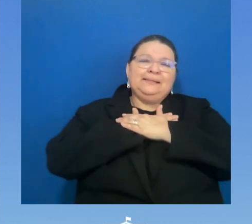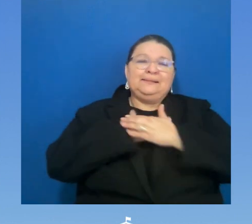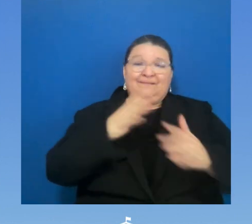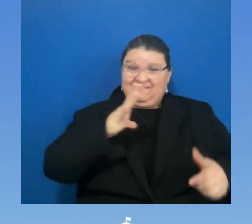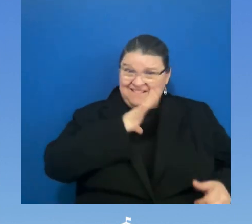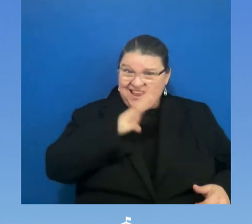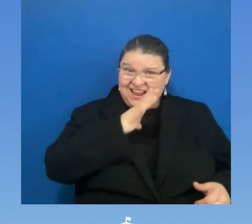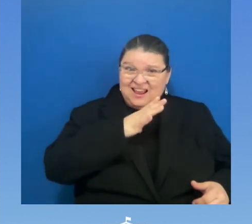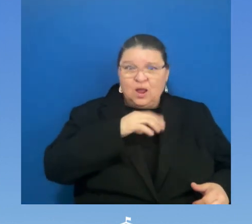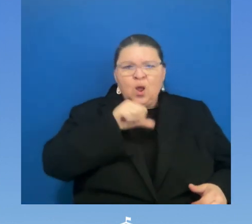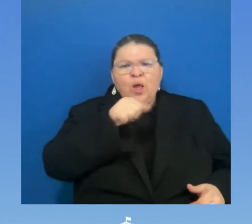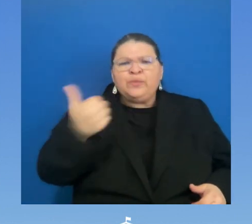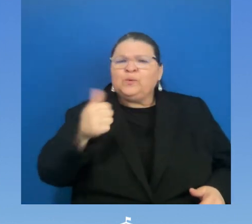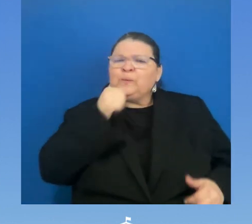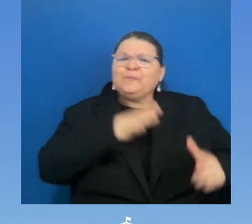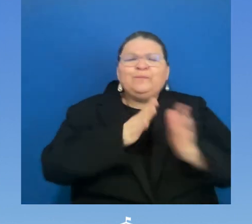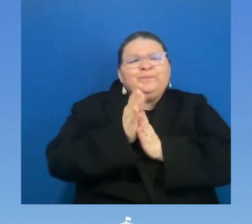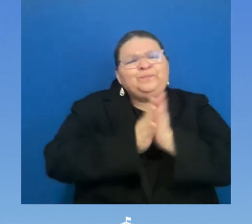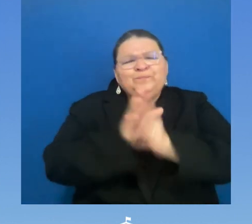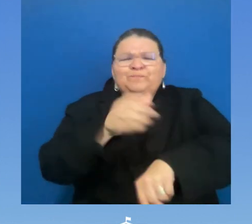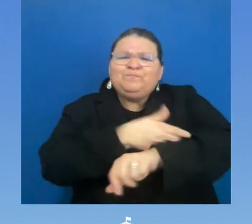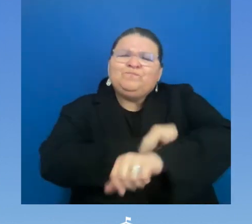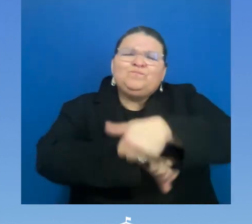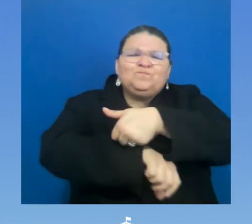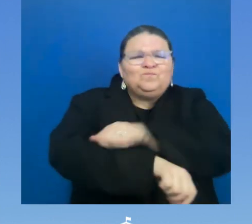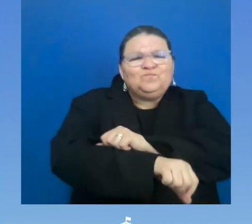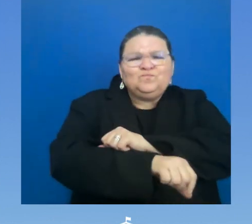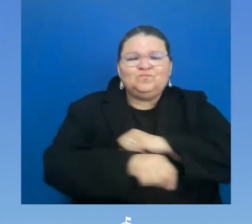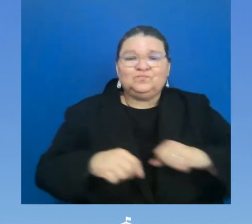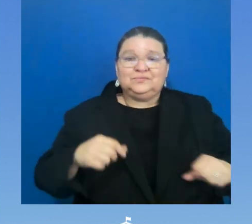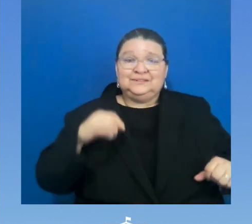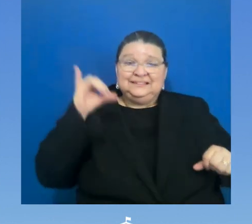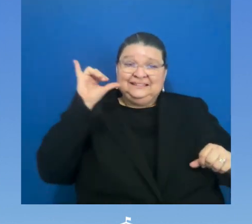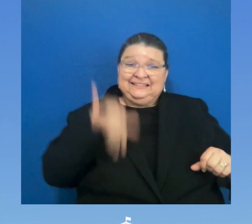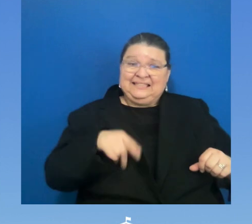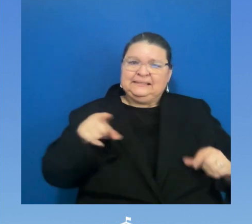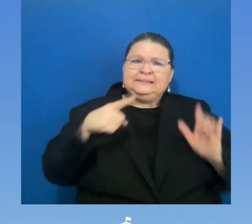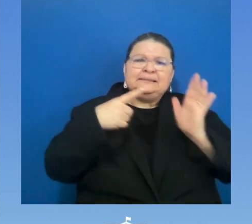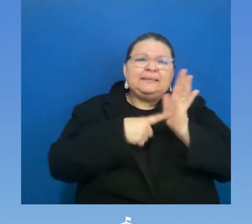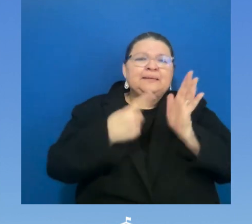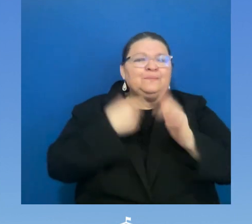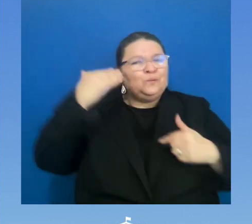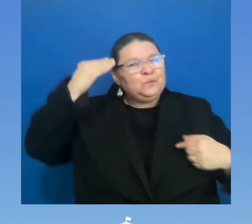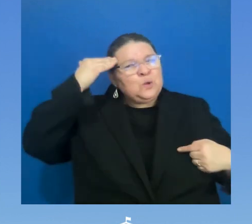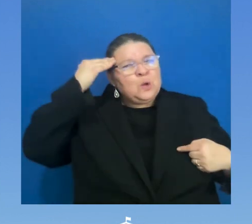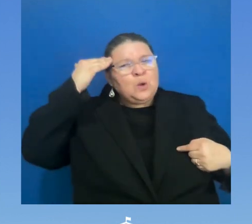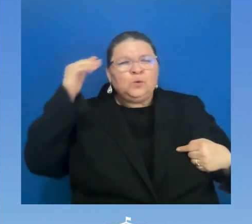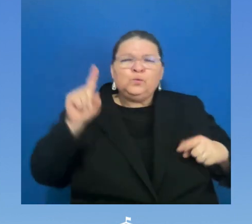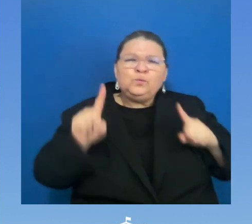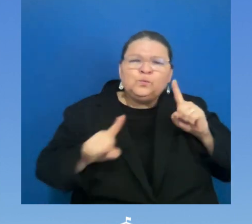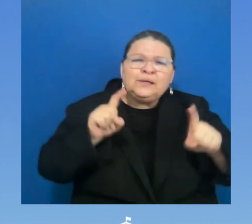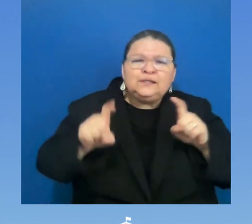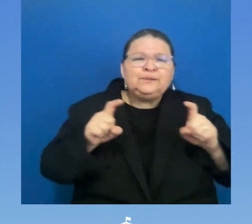It's raising questions and knowing in your heart that you're doing the right thing. And it's leaning on each other.